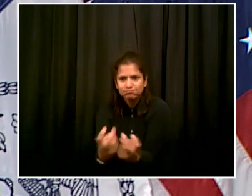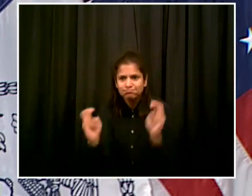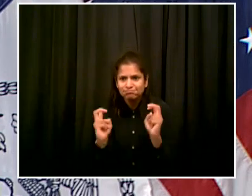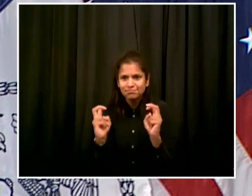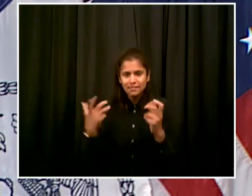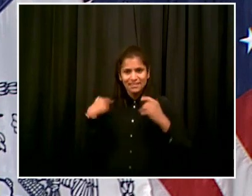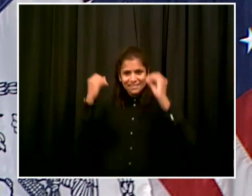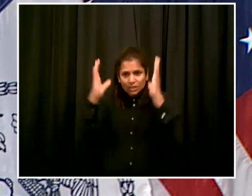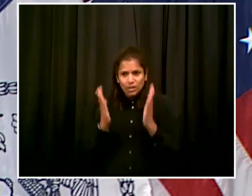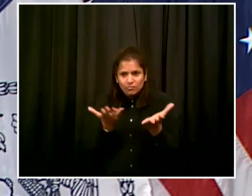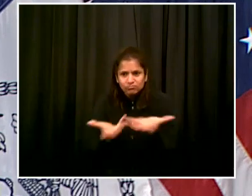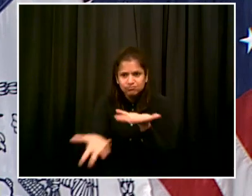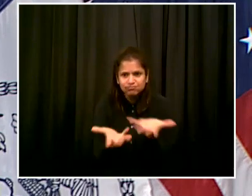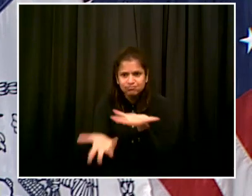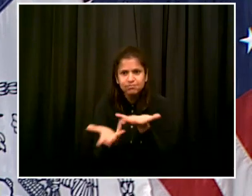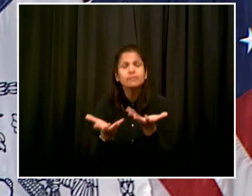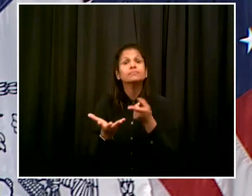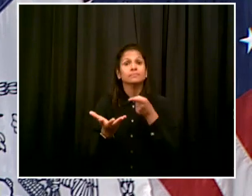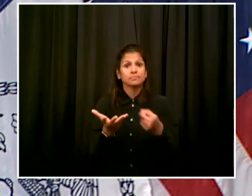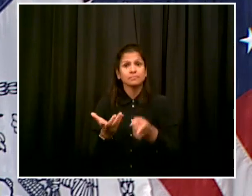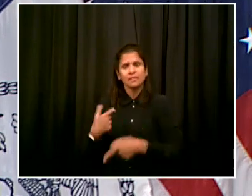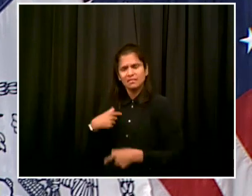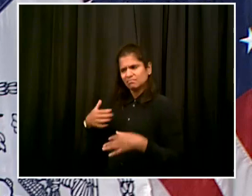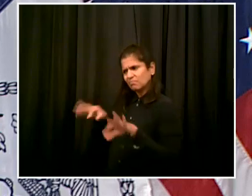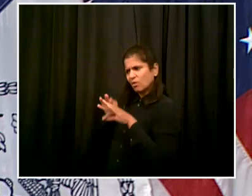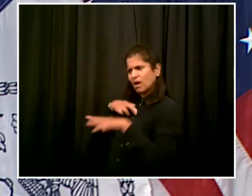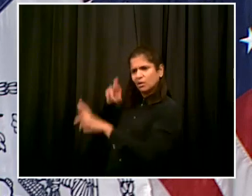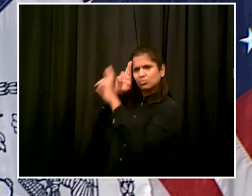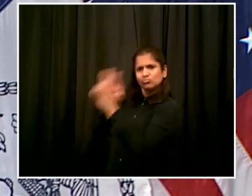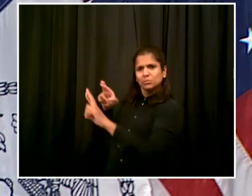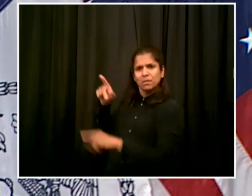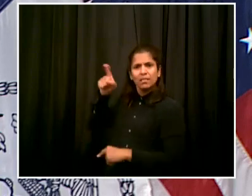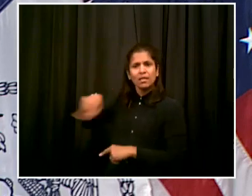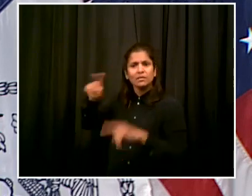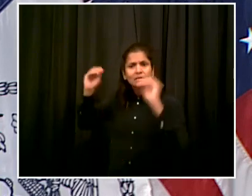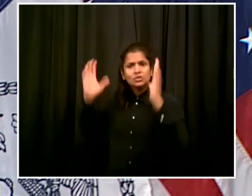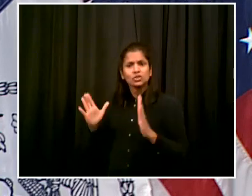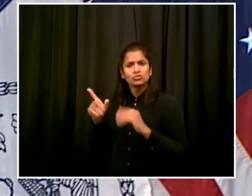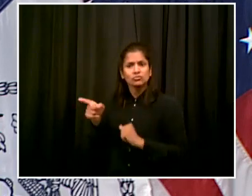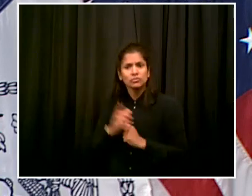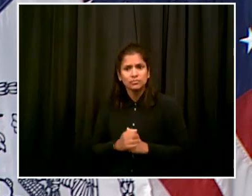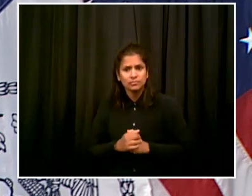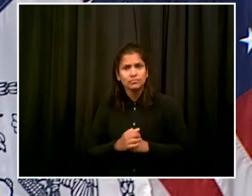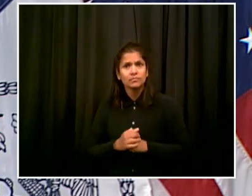THEY CAN'T HELP THEM SO FAR AWAY. AND I REALLY HONOR THAT ABOUT EDUCATORS.